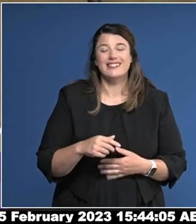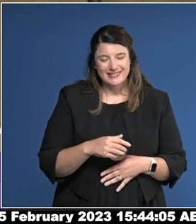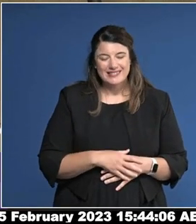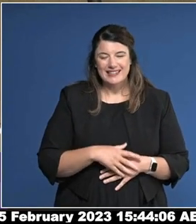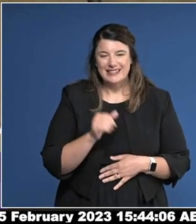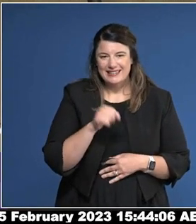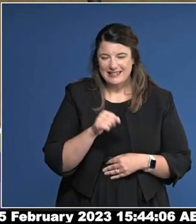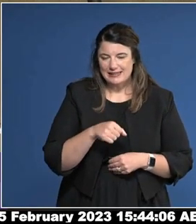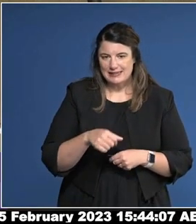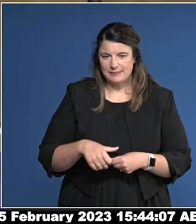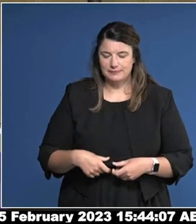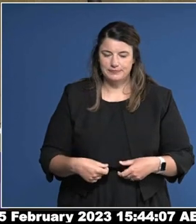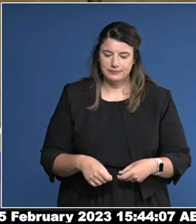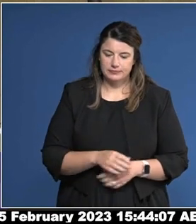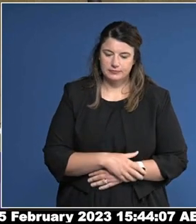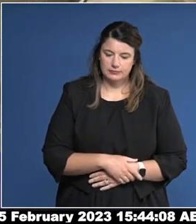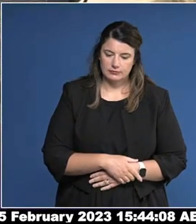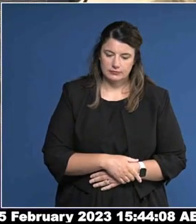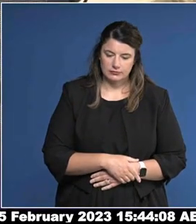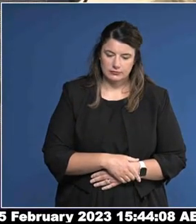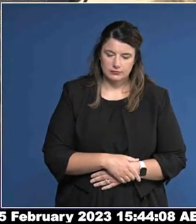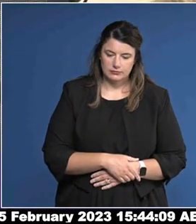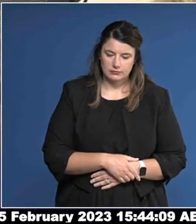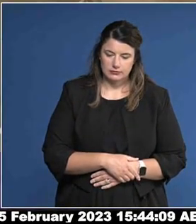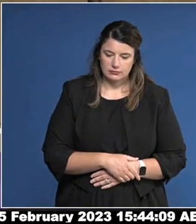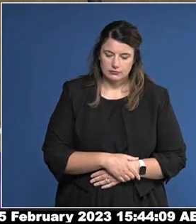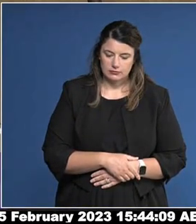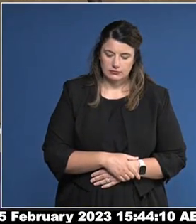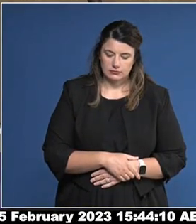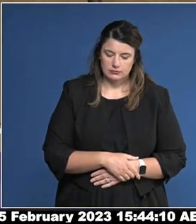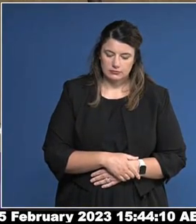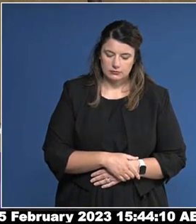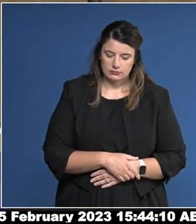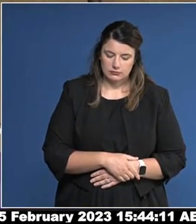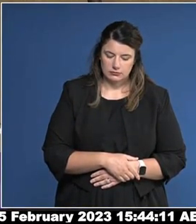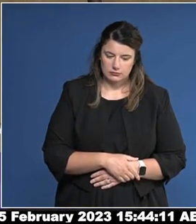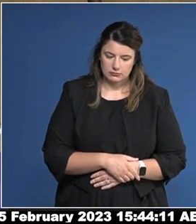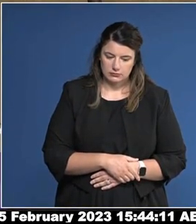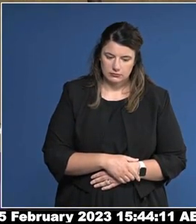But you are not suggesting that any such contravention would necessarily result in termination, are you?